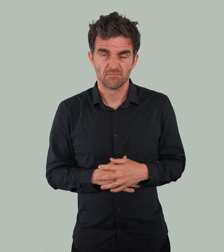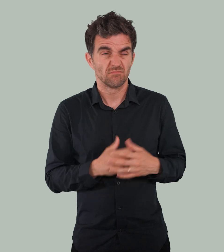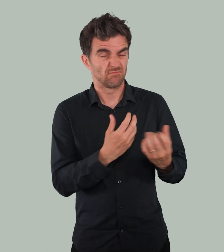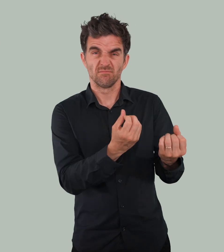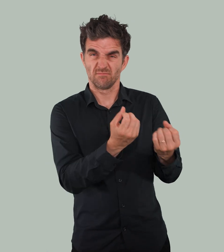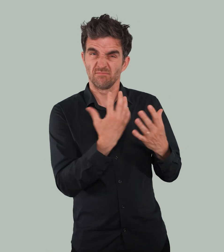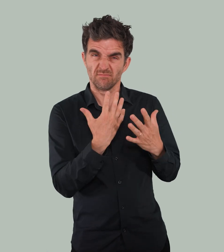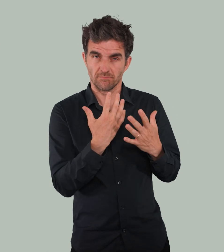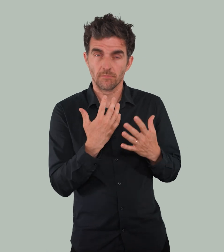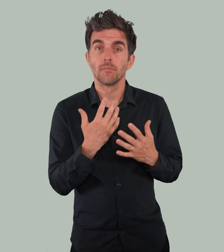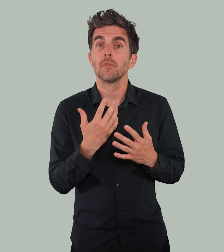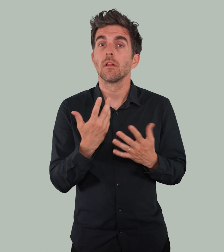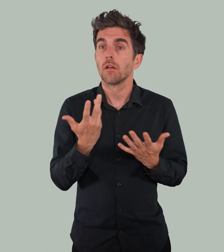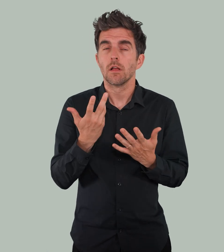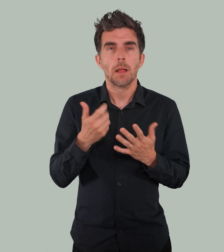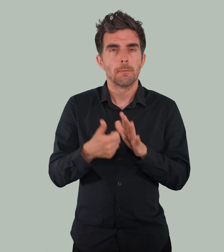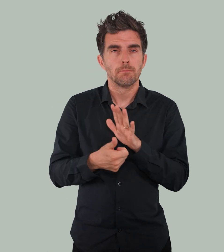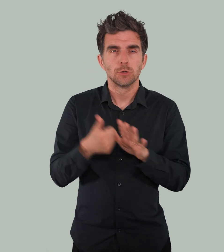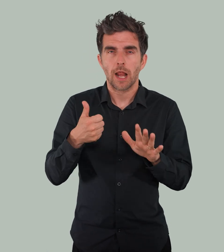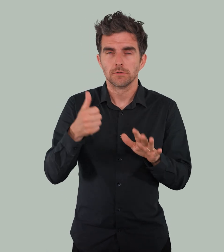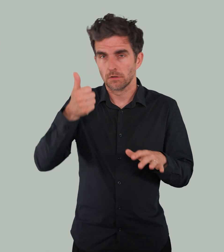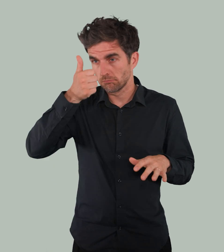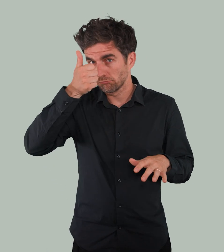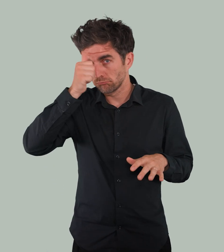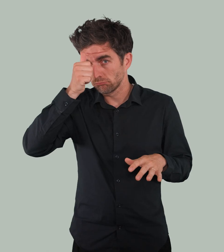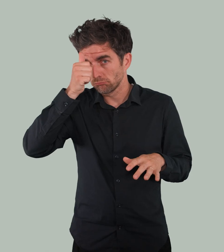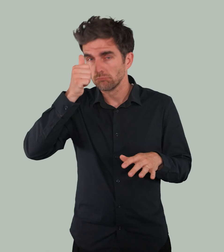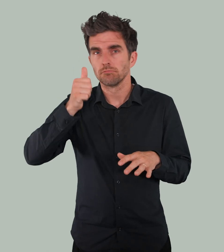This is mentioned particularly where specialist knowledge